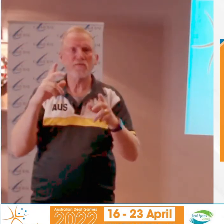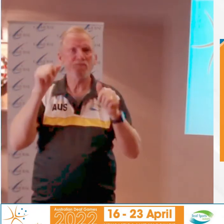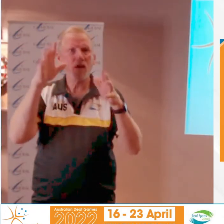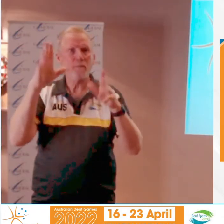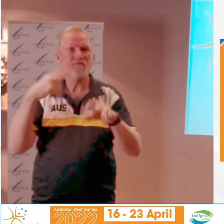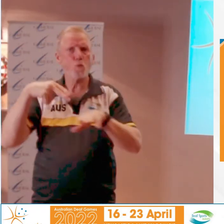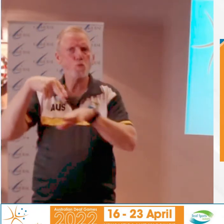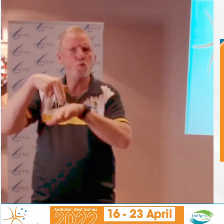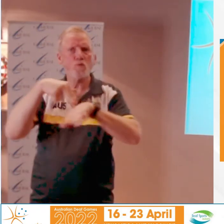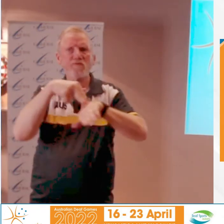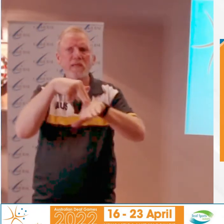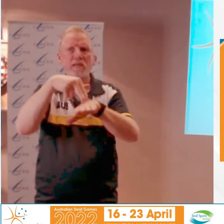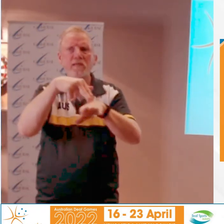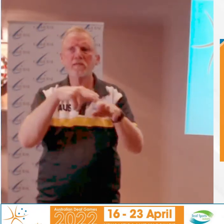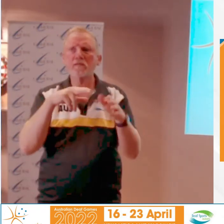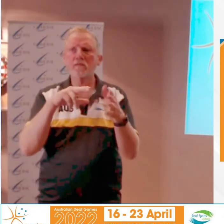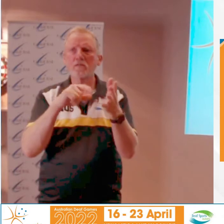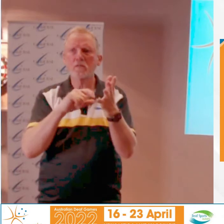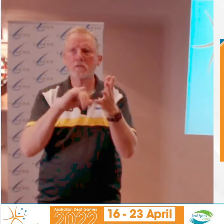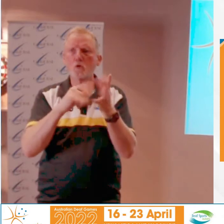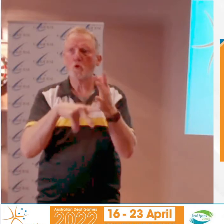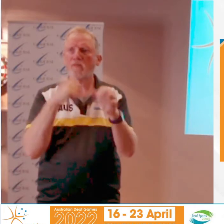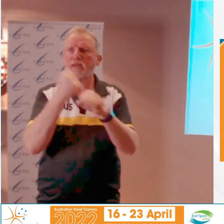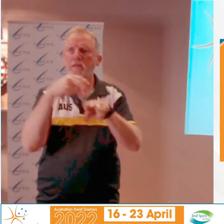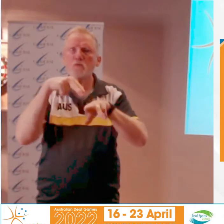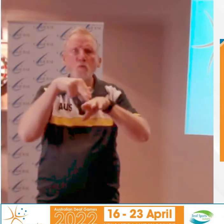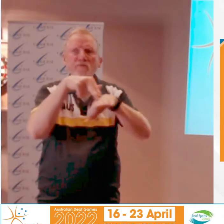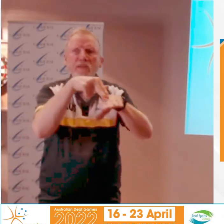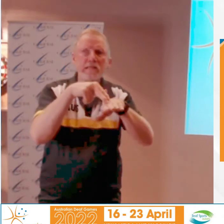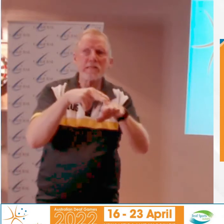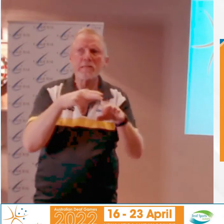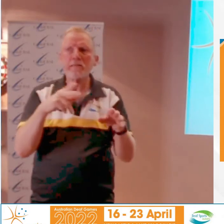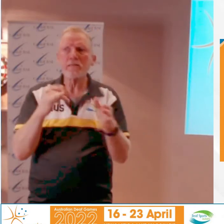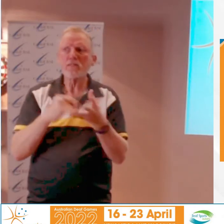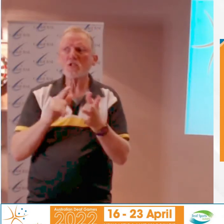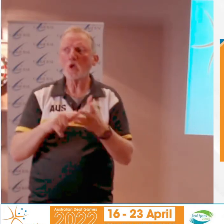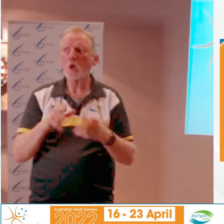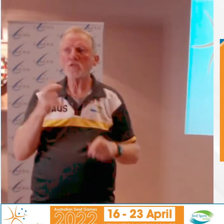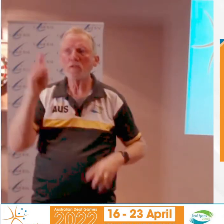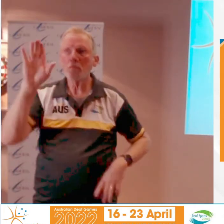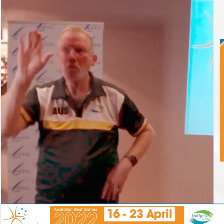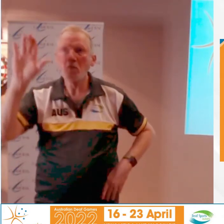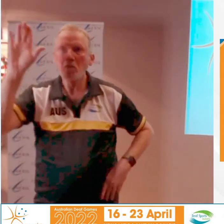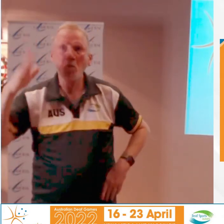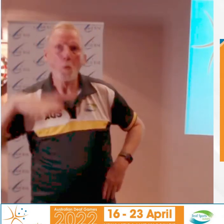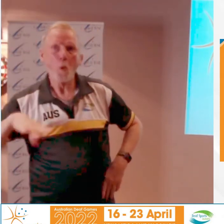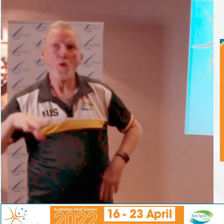here in newcastle uh there's big interest in surfing being so close to the beach there